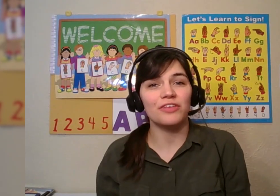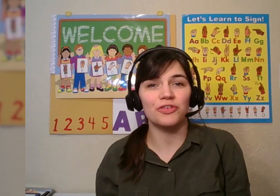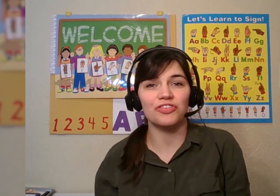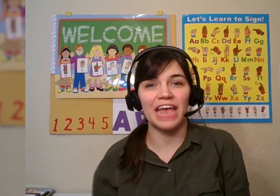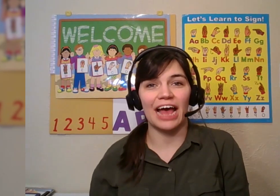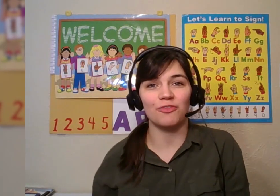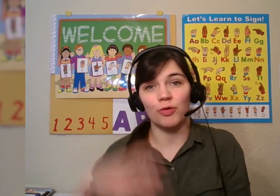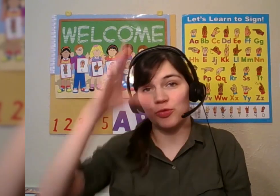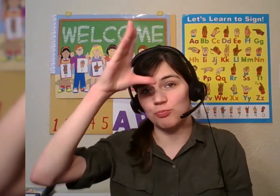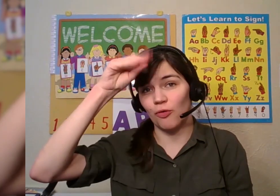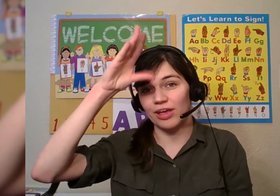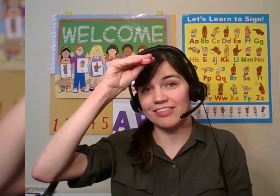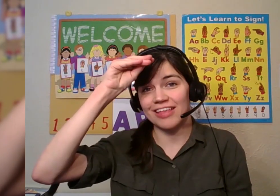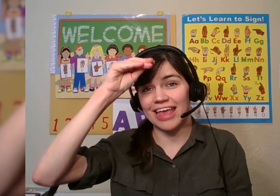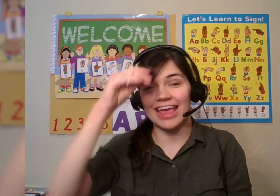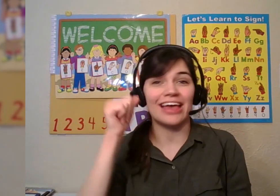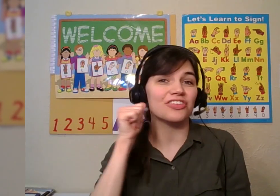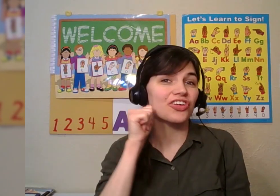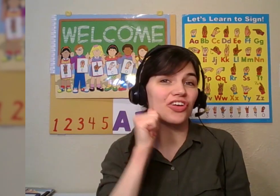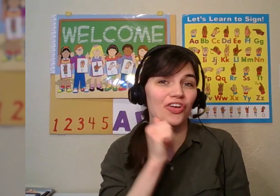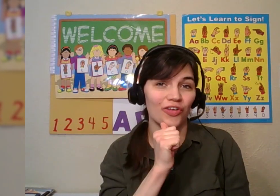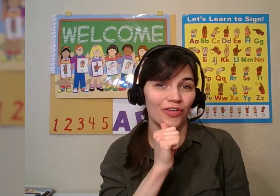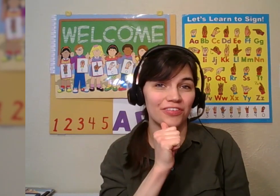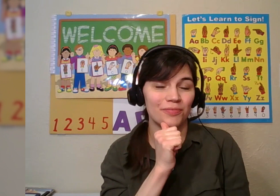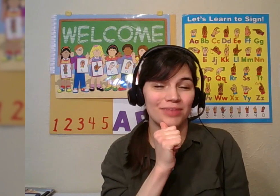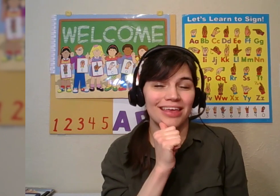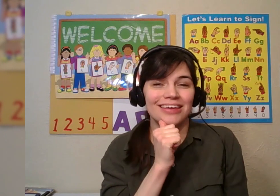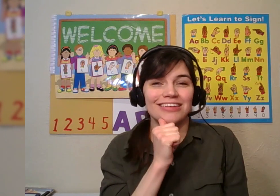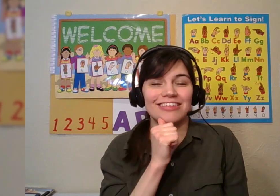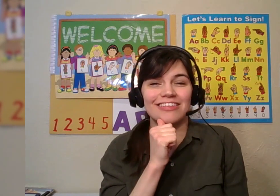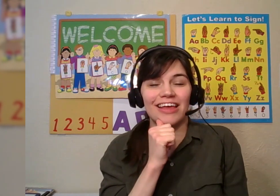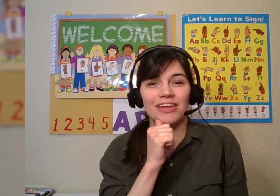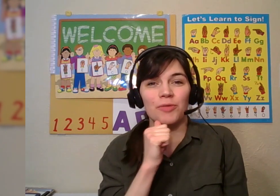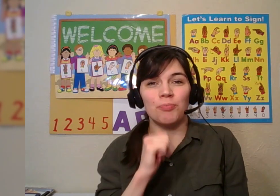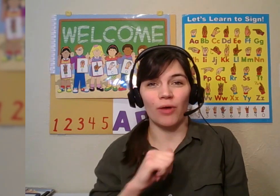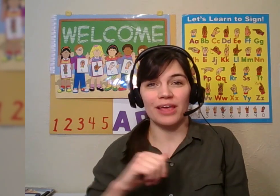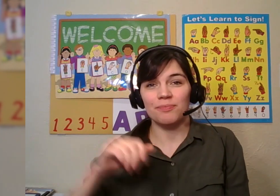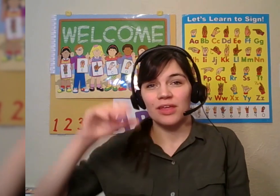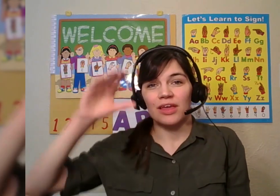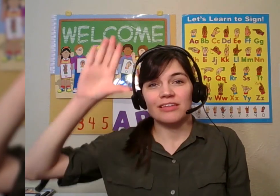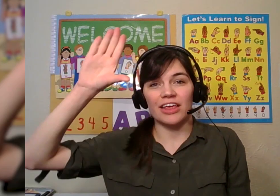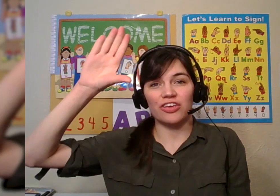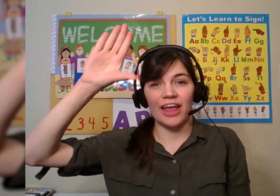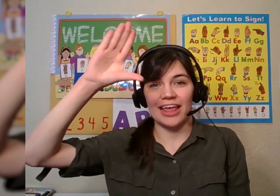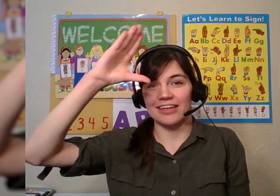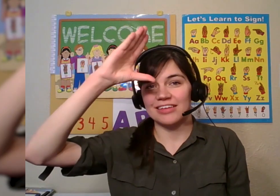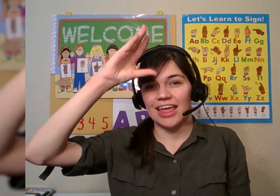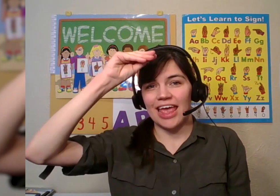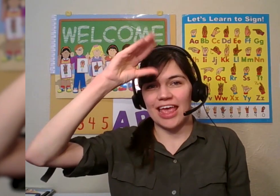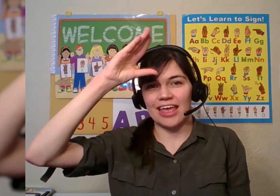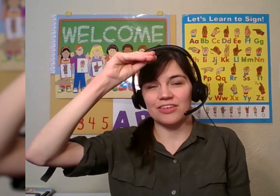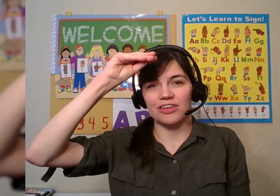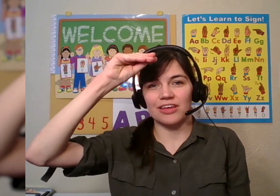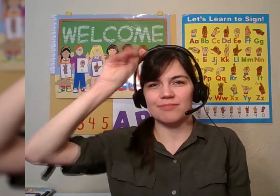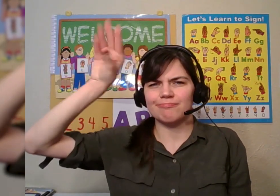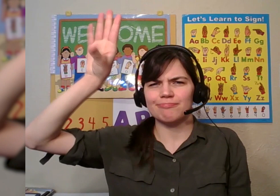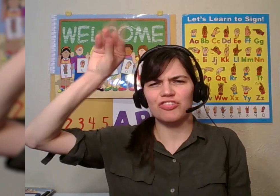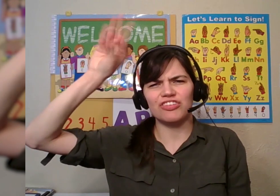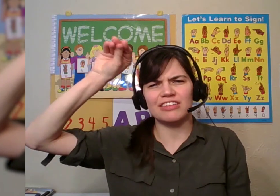usually have both boys and girls. To sign boy, take your hand and push it together